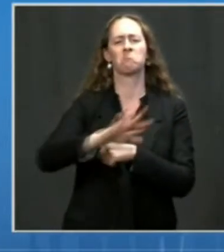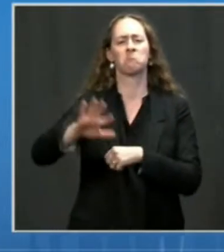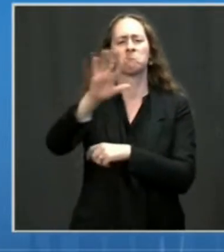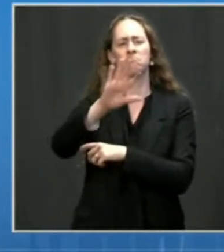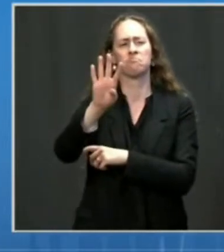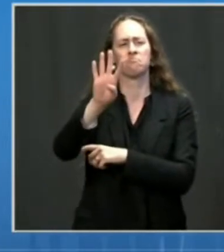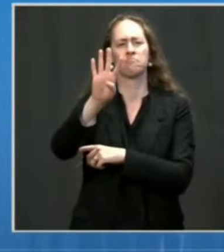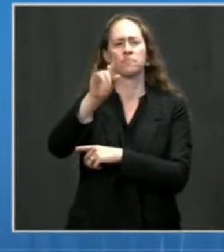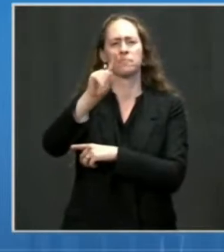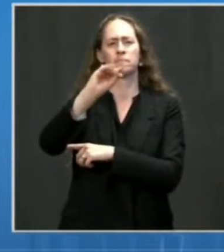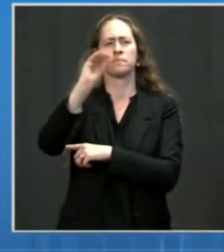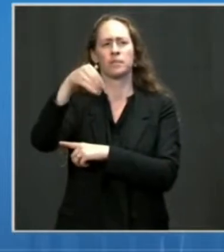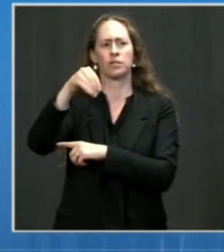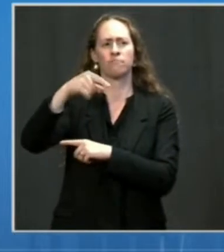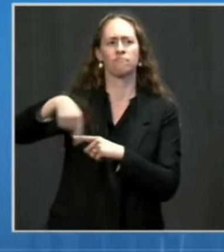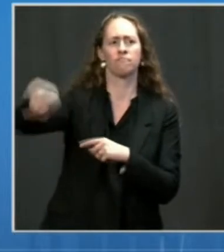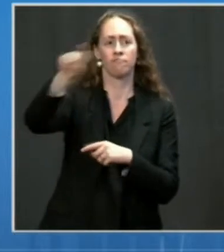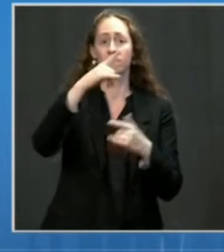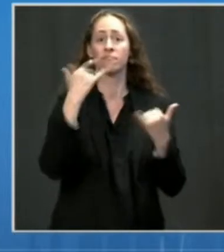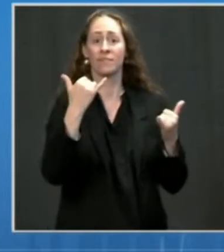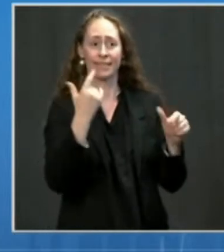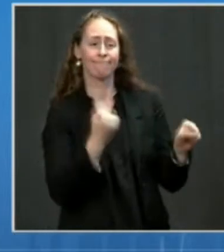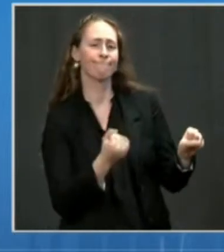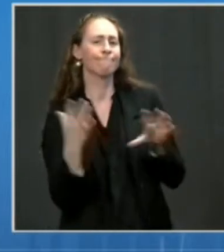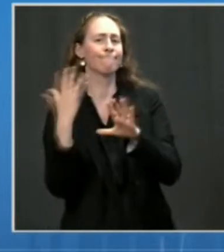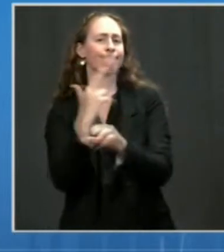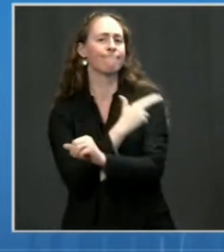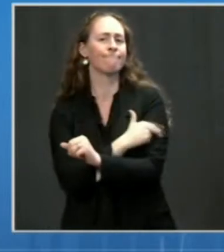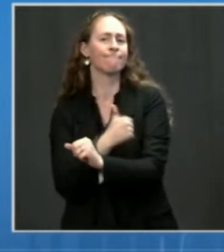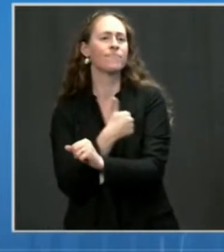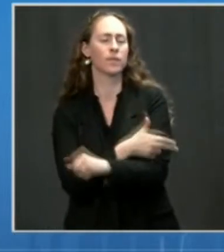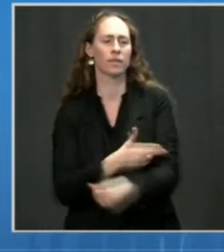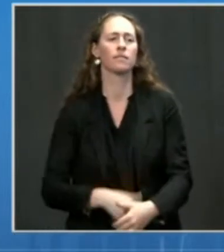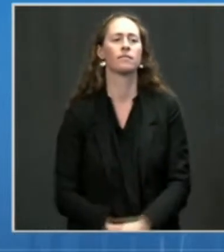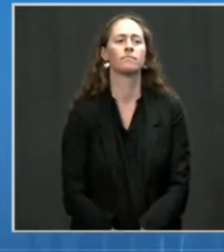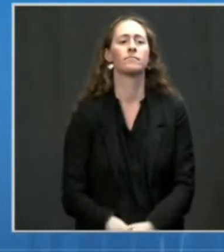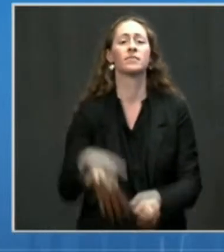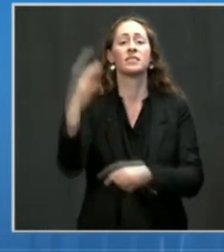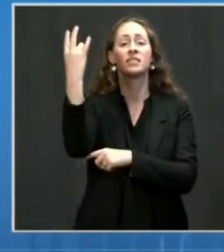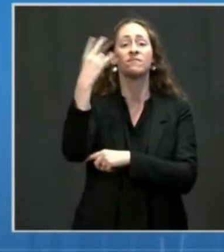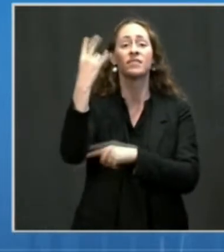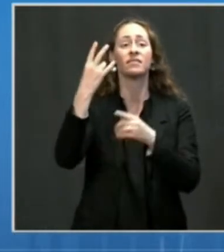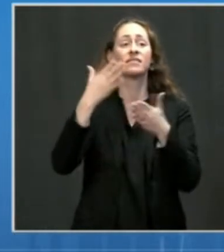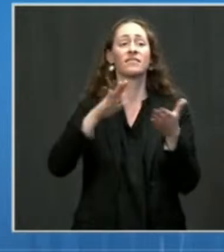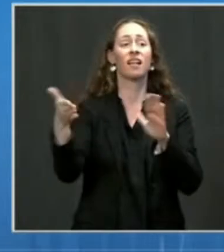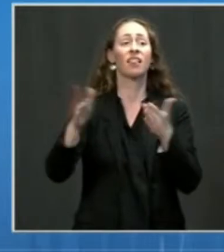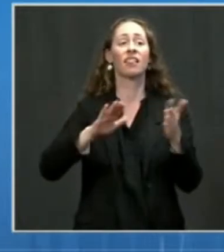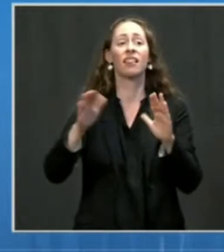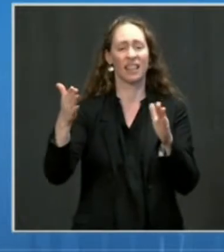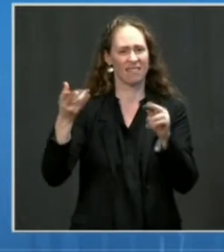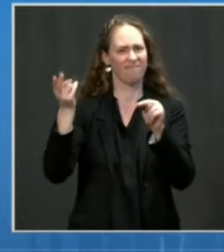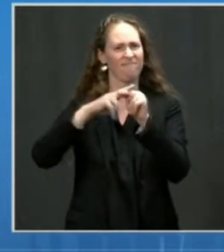6,200 PER DAY, AN INCREASE OF ABOUT 41% FROM THE PRIOR SEVEN-